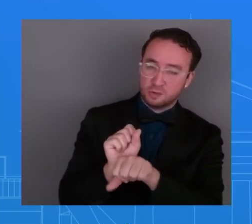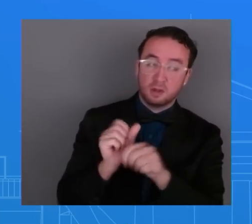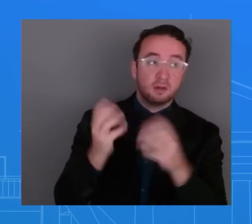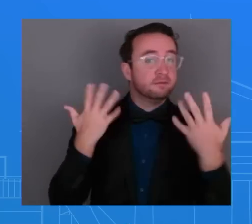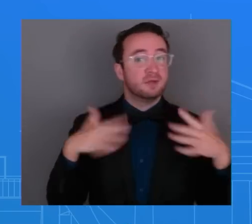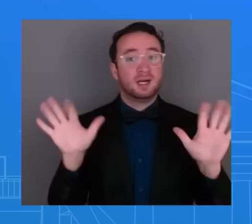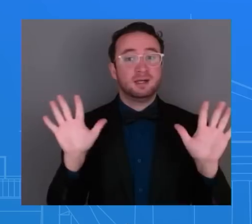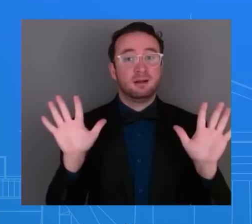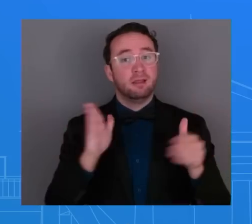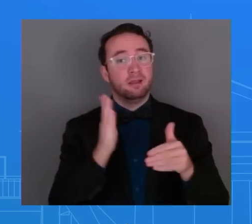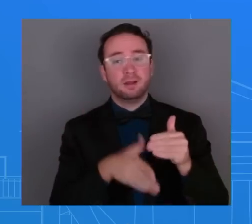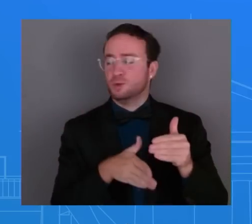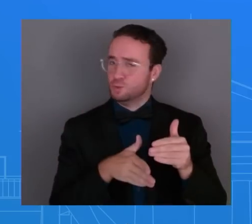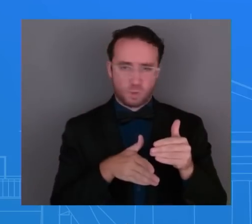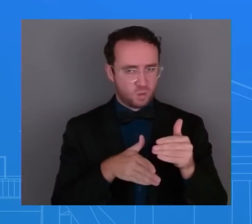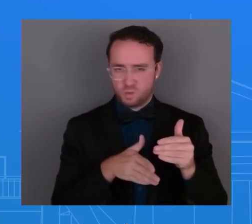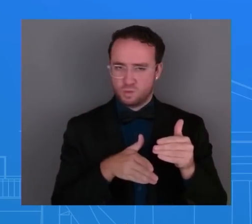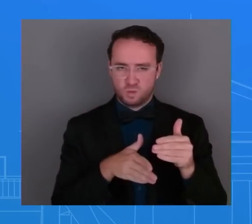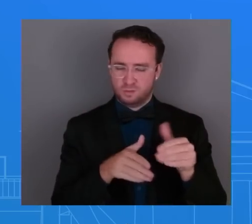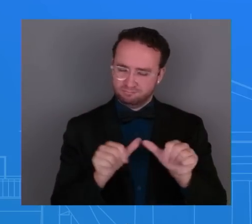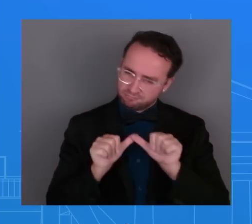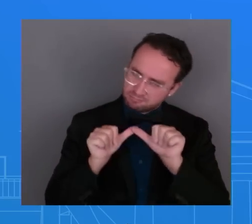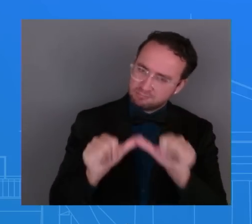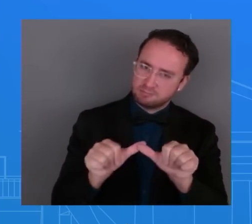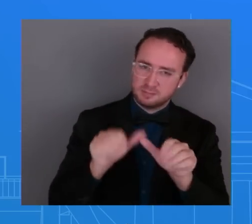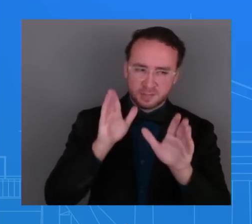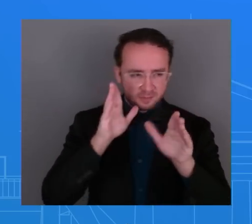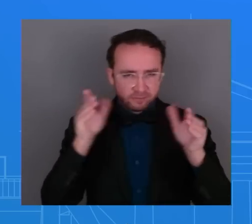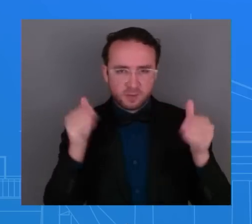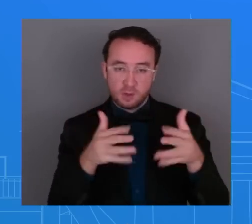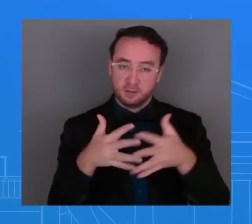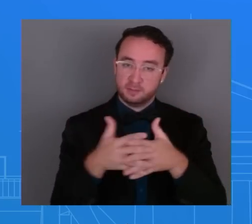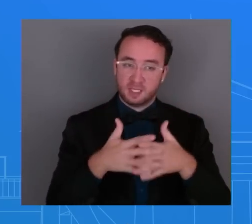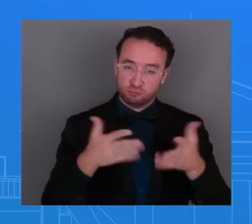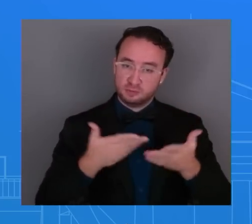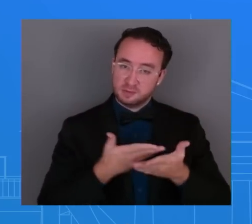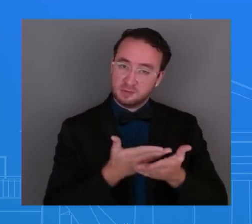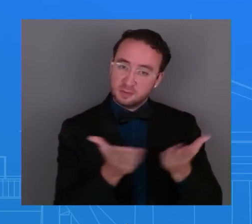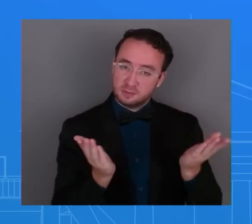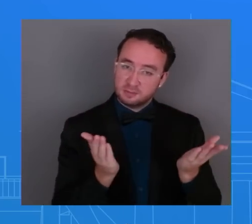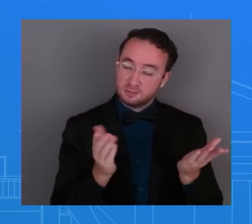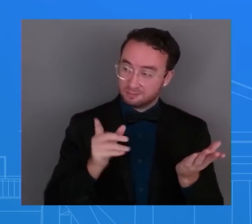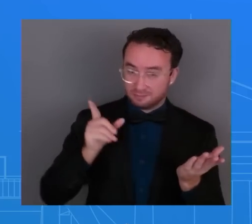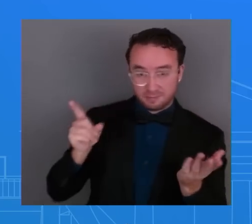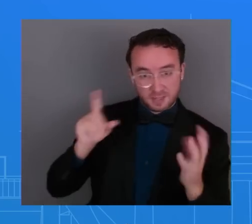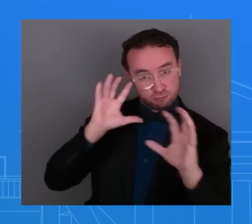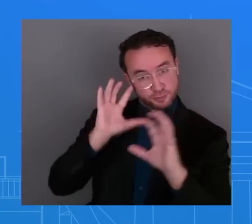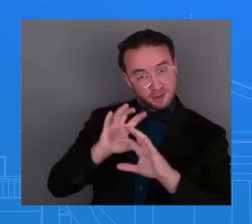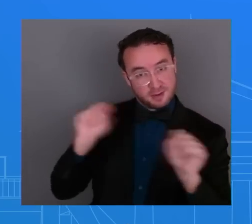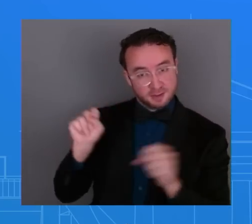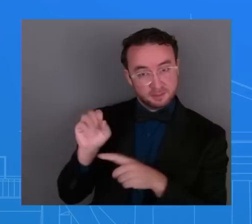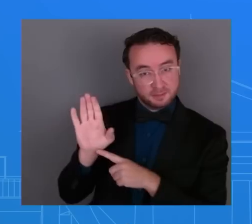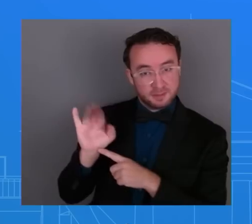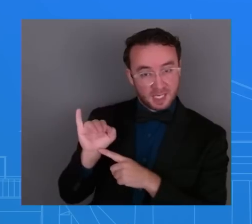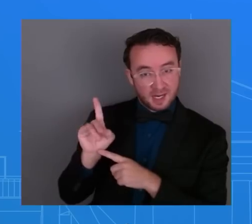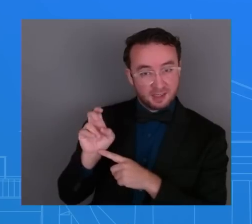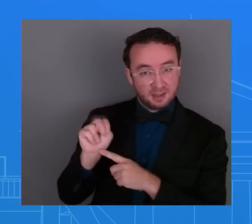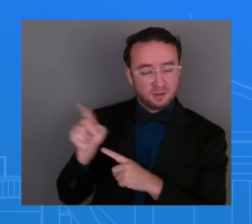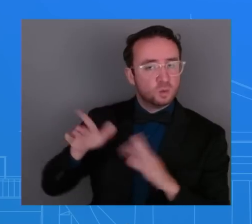He ca- -- he grew up in Scranton, Pennsylvania. He understands what it's like to sit around that kitchen table and make really difficult decisions for your family,